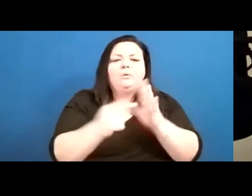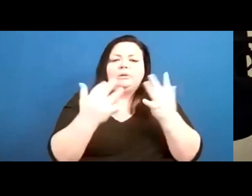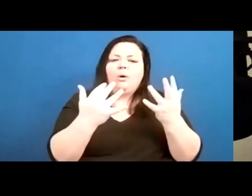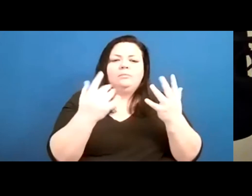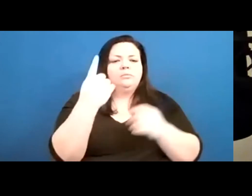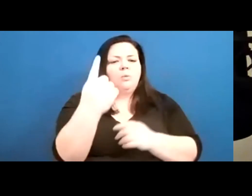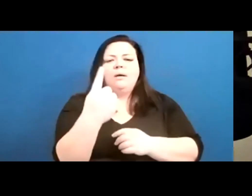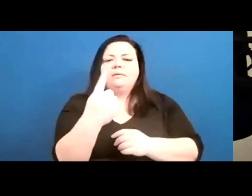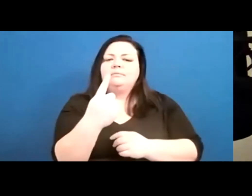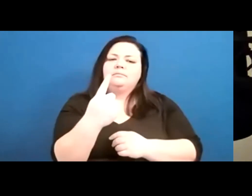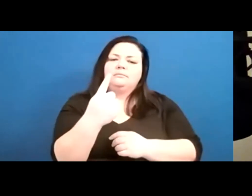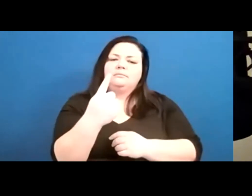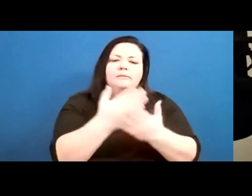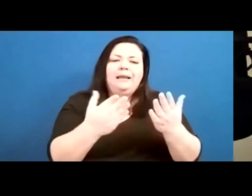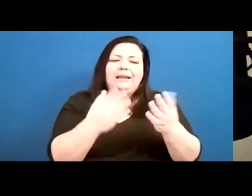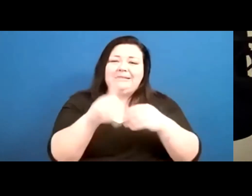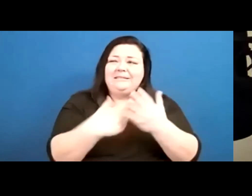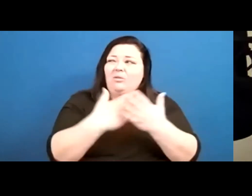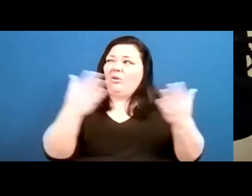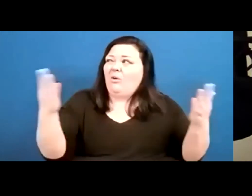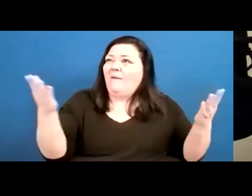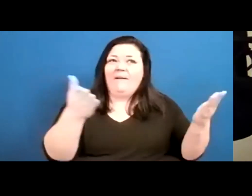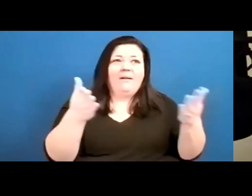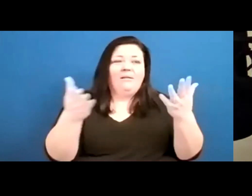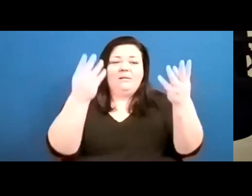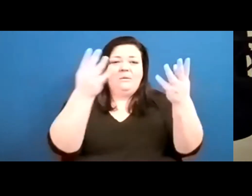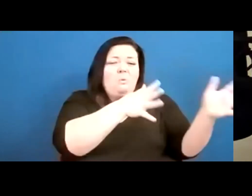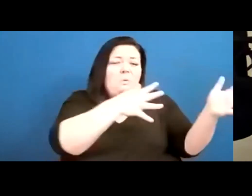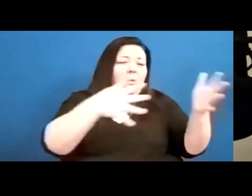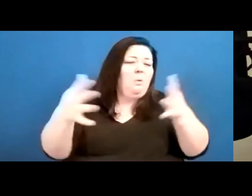bronze note, until all this nonsense/ of wind and drizzle dies down./